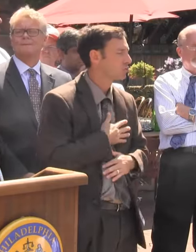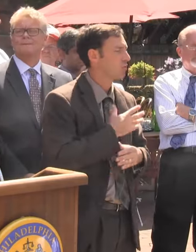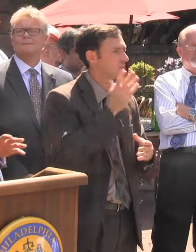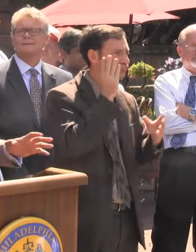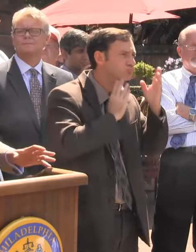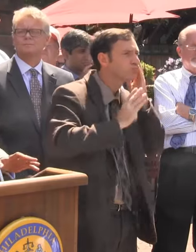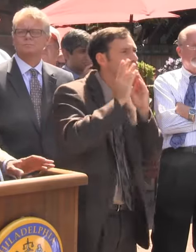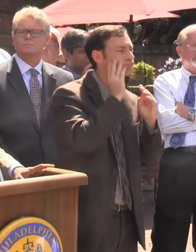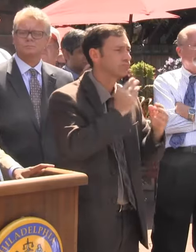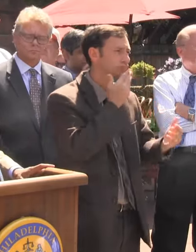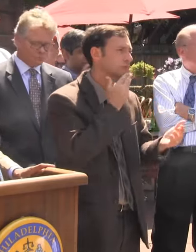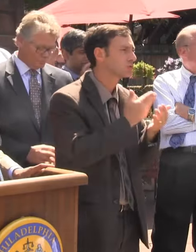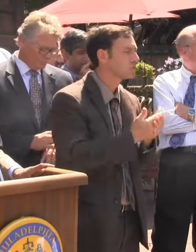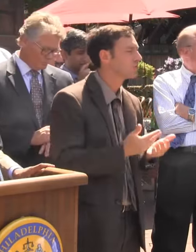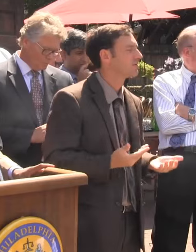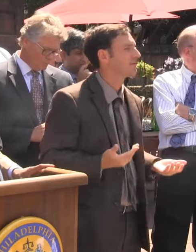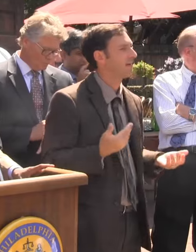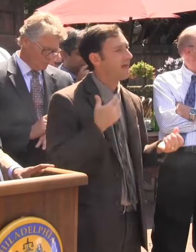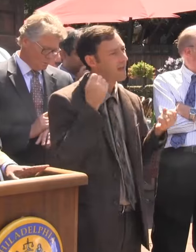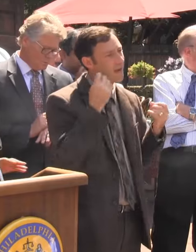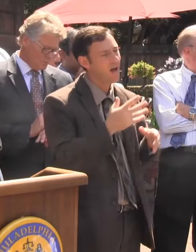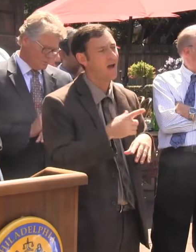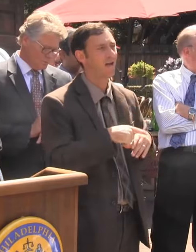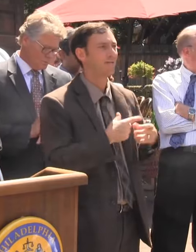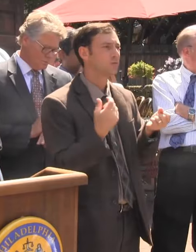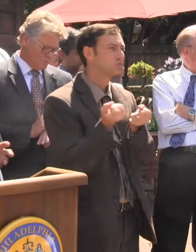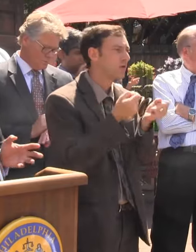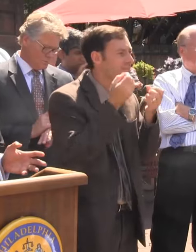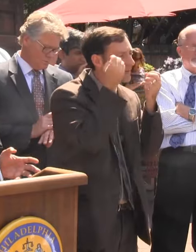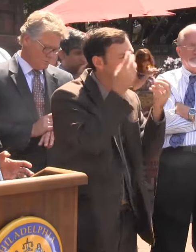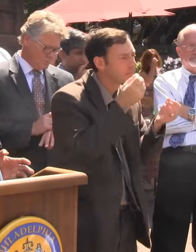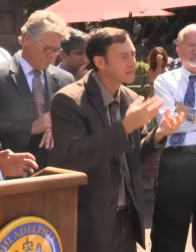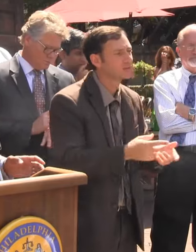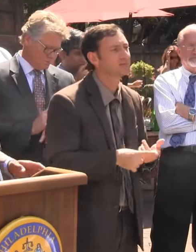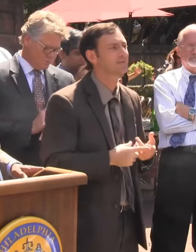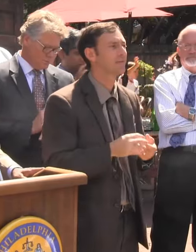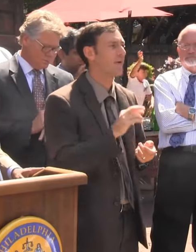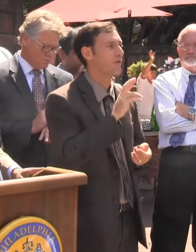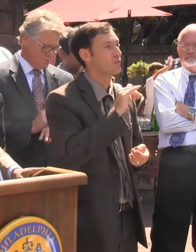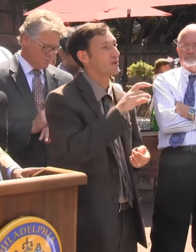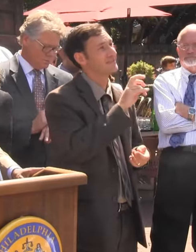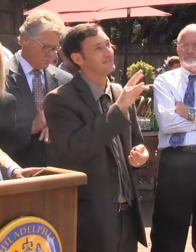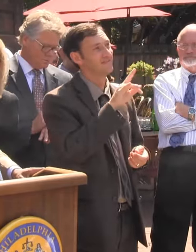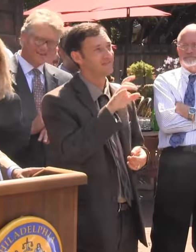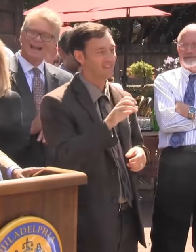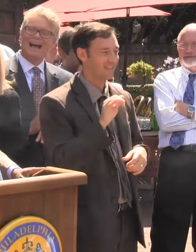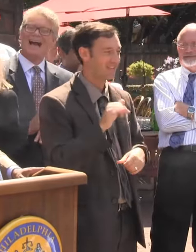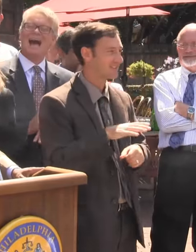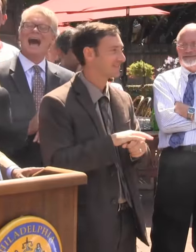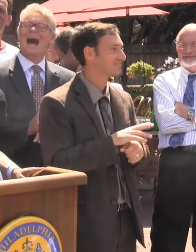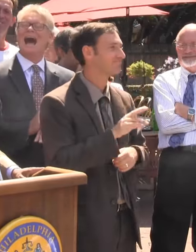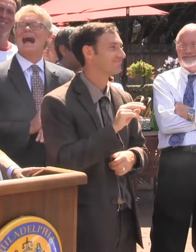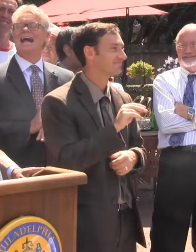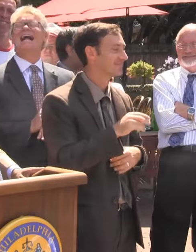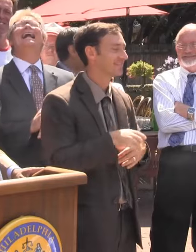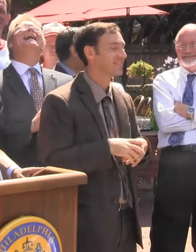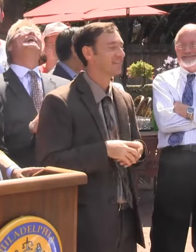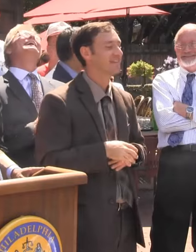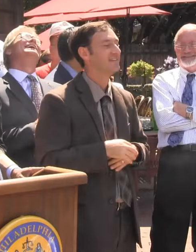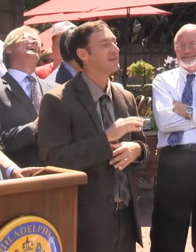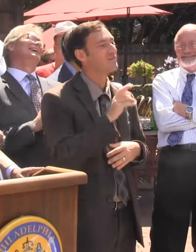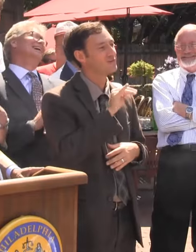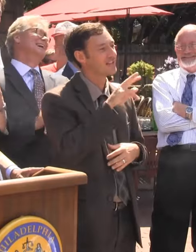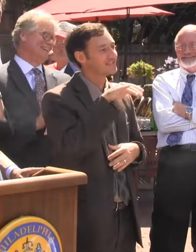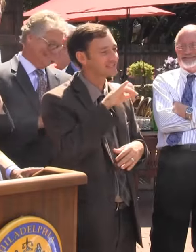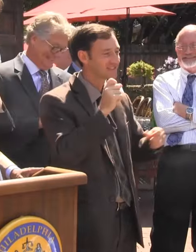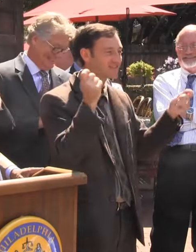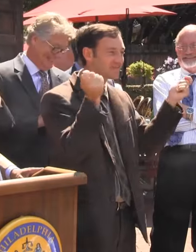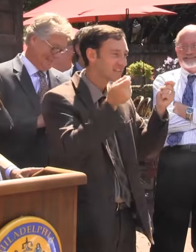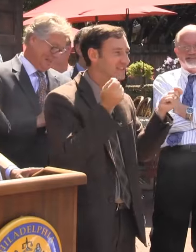have all of the traffic information, Francisville...Francisville is a neighborhood...Francis Festival grounds,